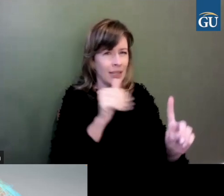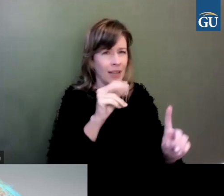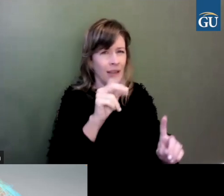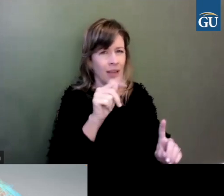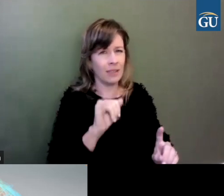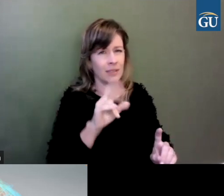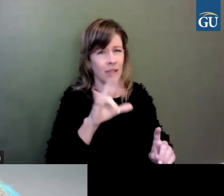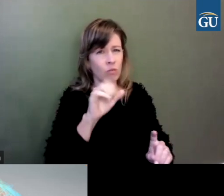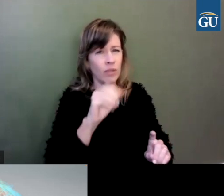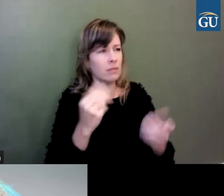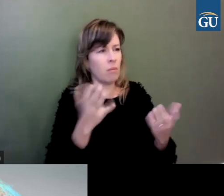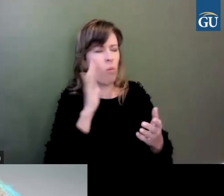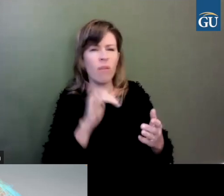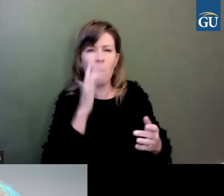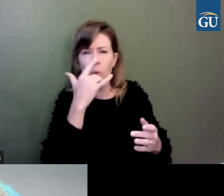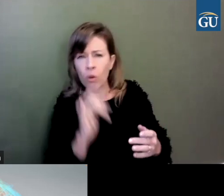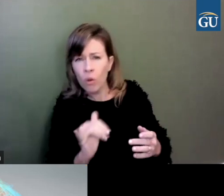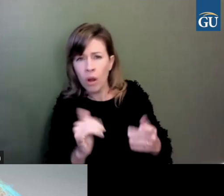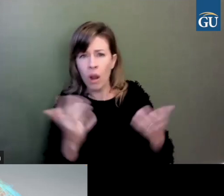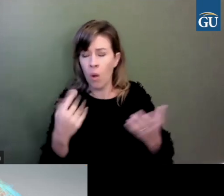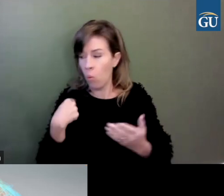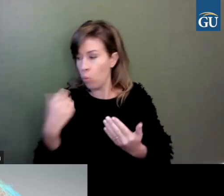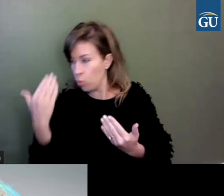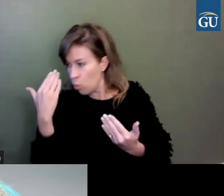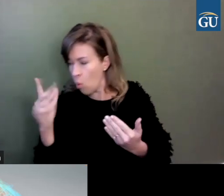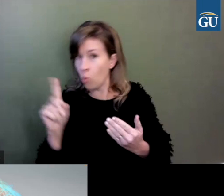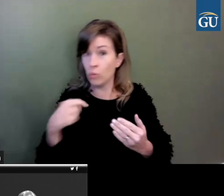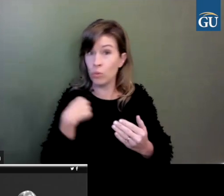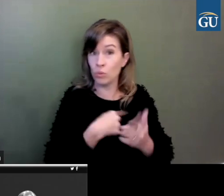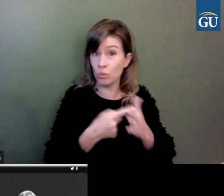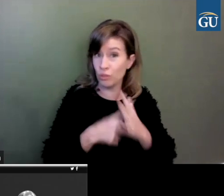what should we know, and where should we start?